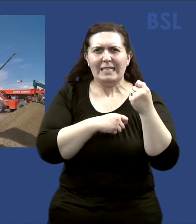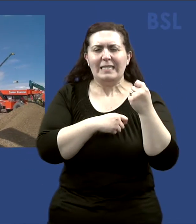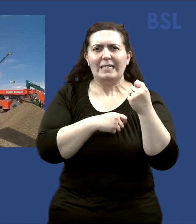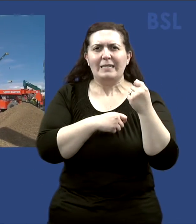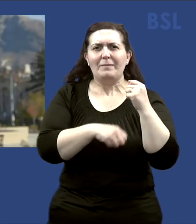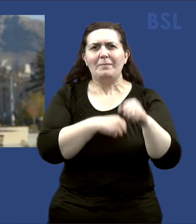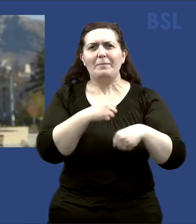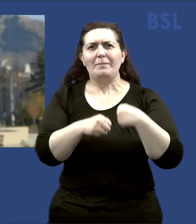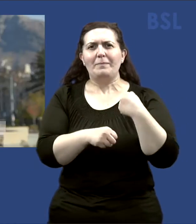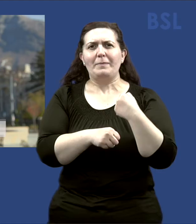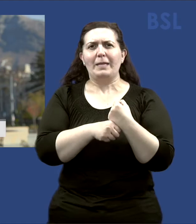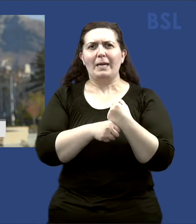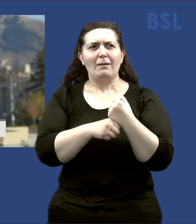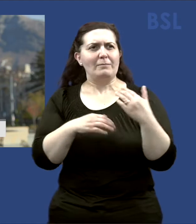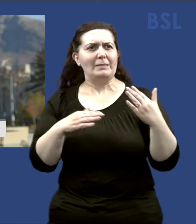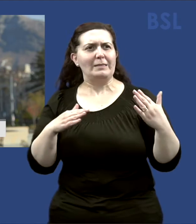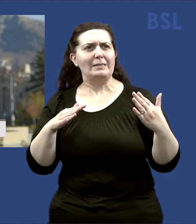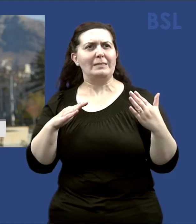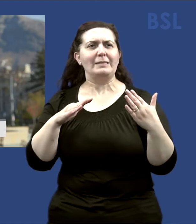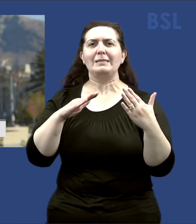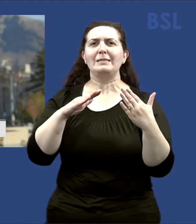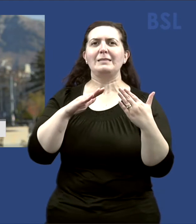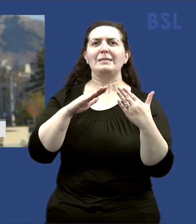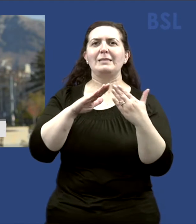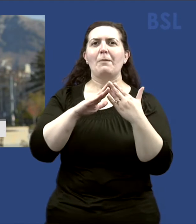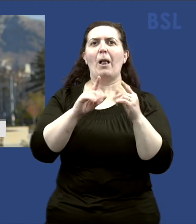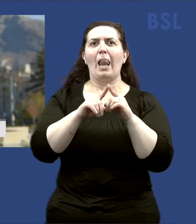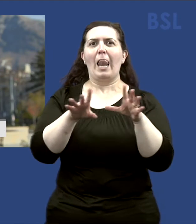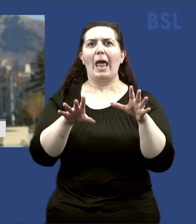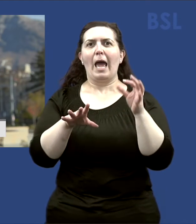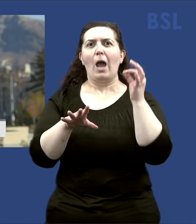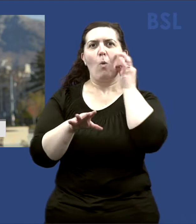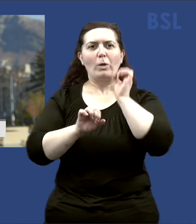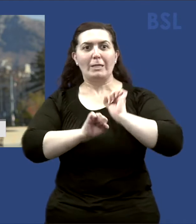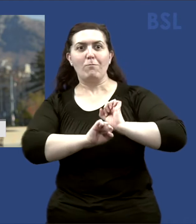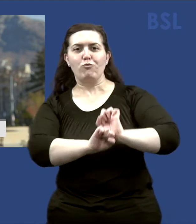basically the temple was like a boat in a bath tub.